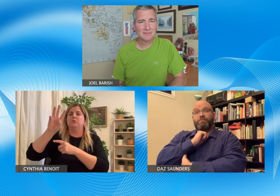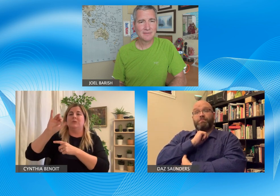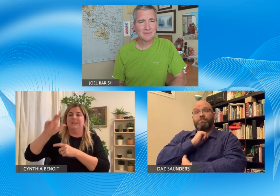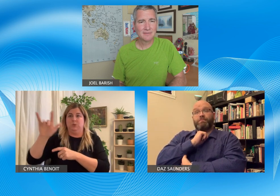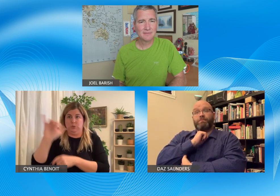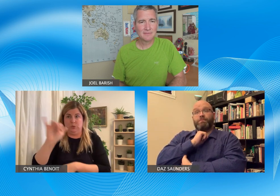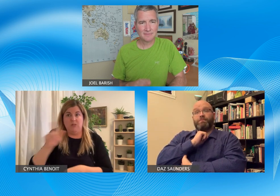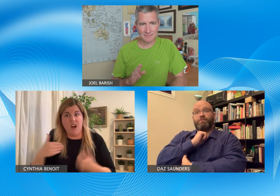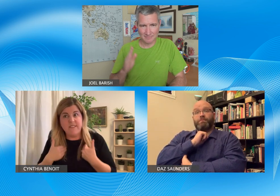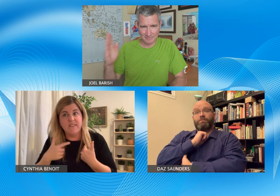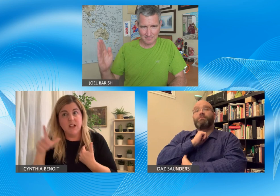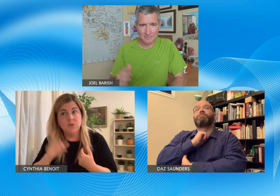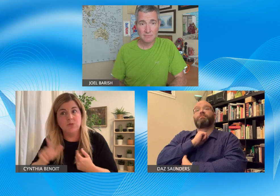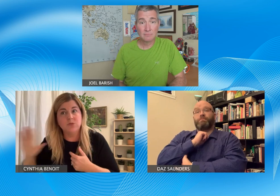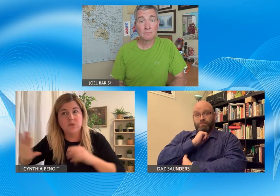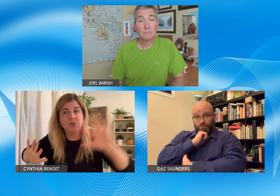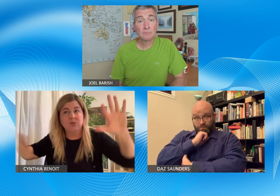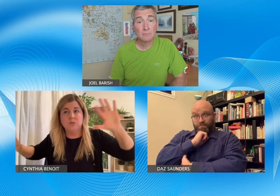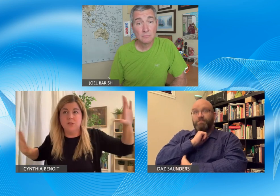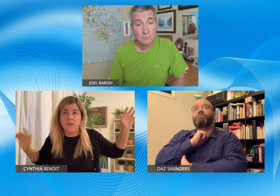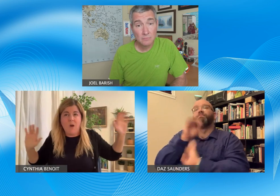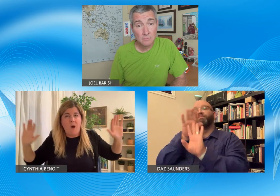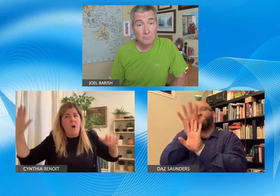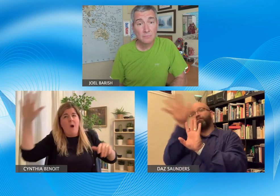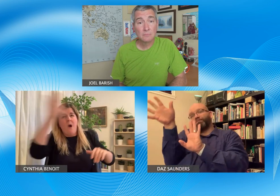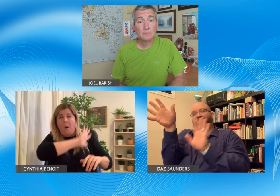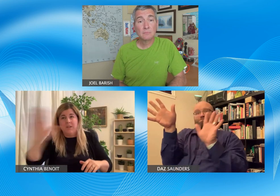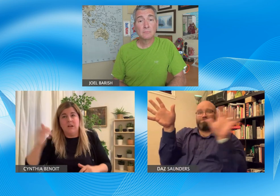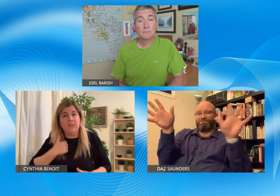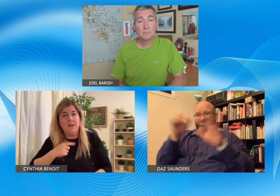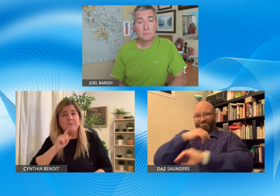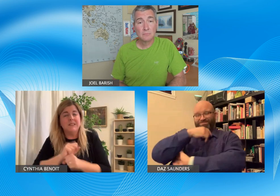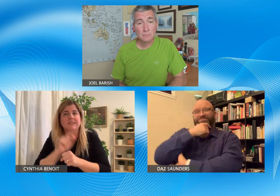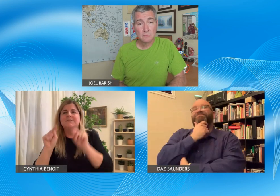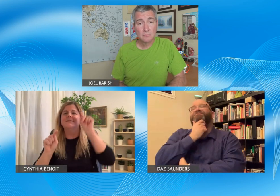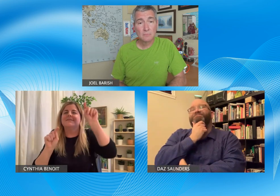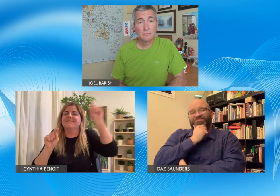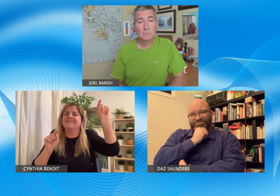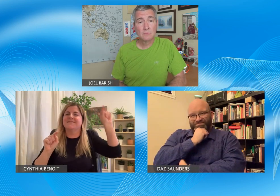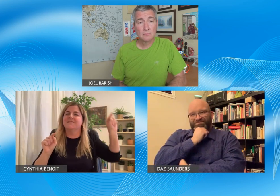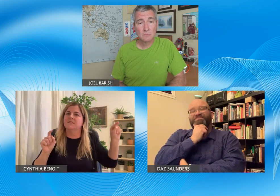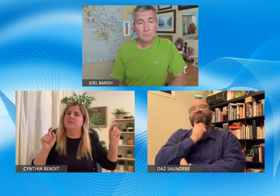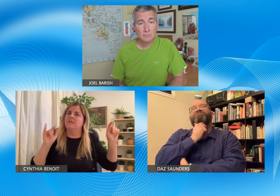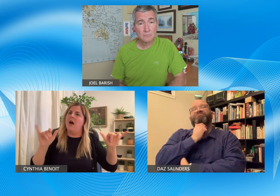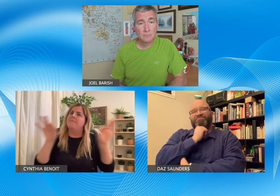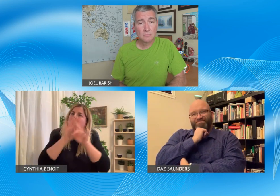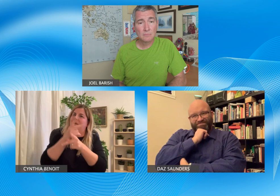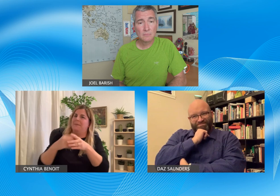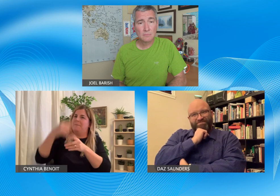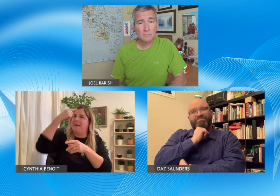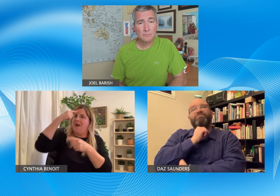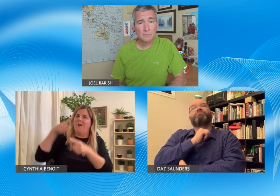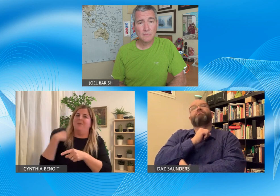The eastern part of Canada. LSQ is much more widespread than we let on. It is important to keep that in mind when